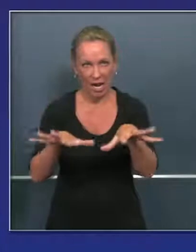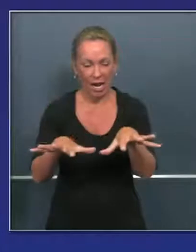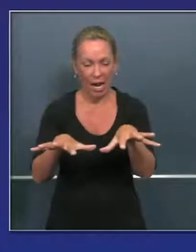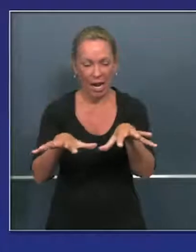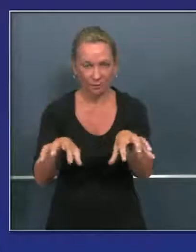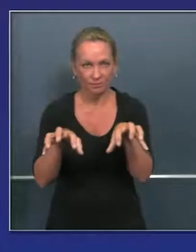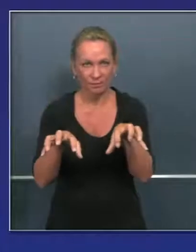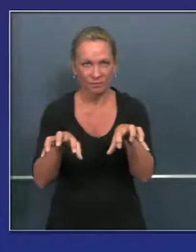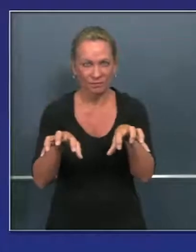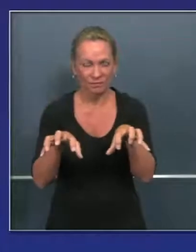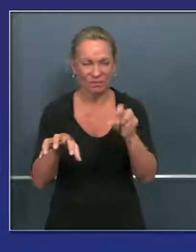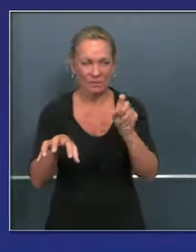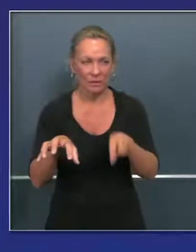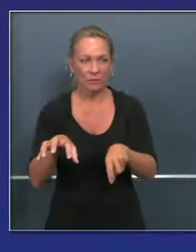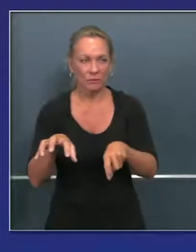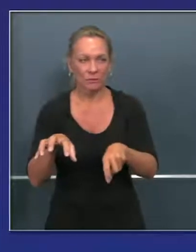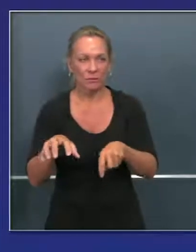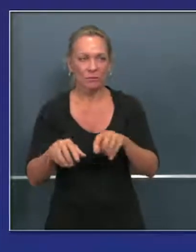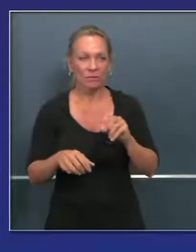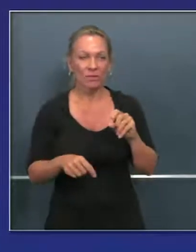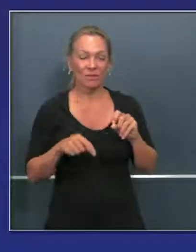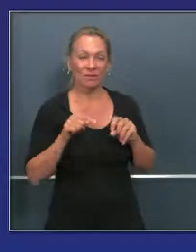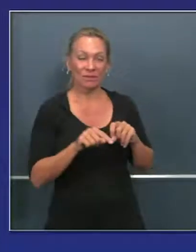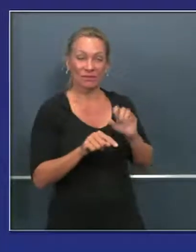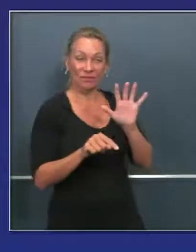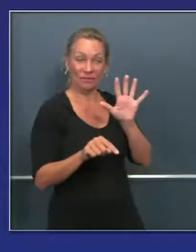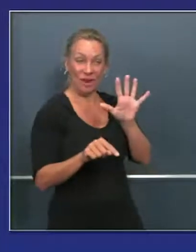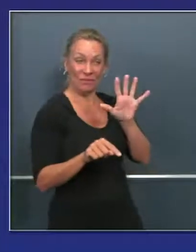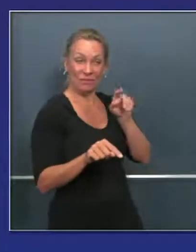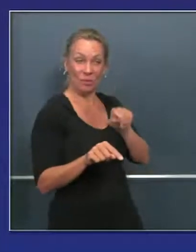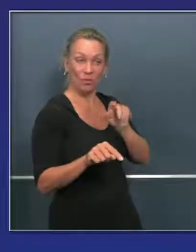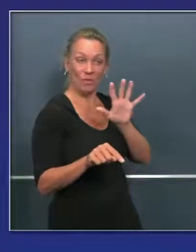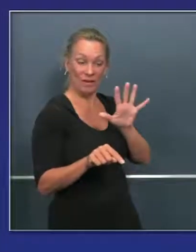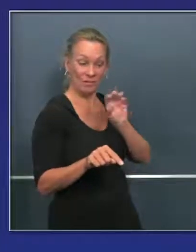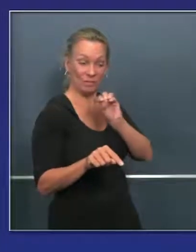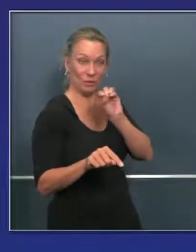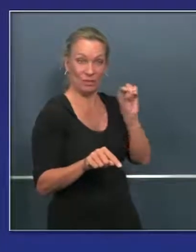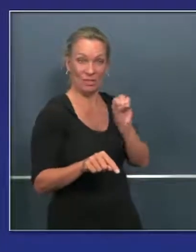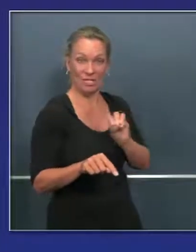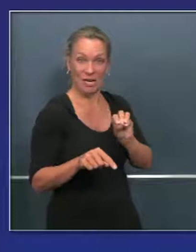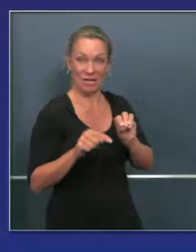light headlines are there substantially higher but we don't like the trendline and that's why again